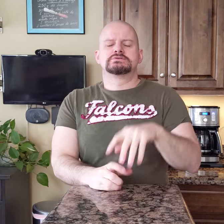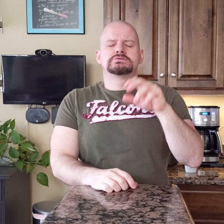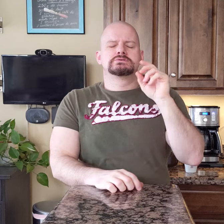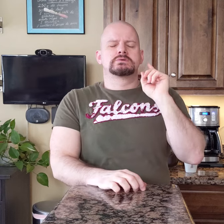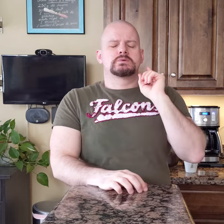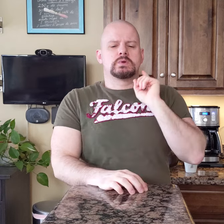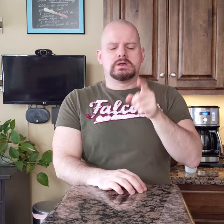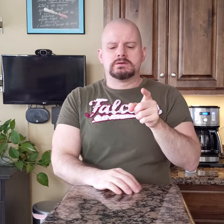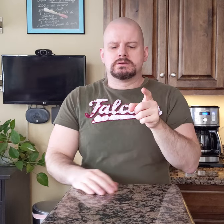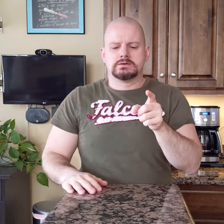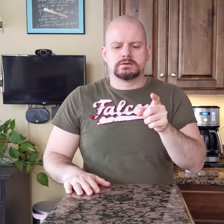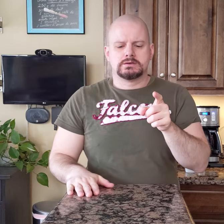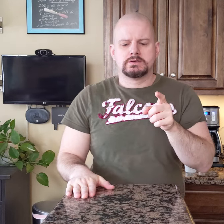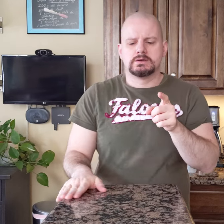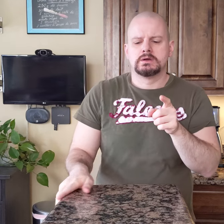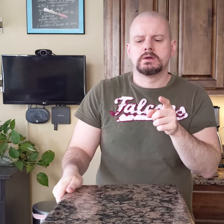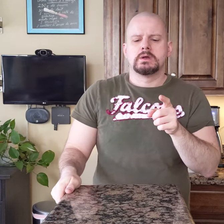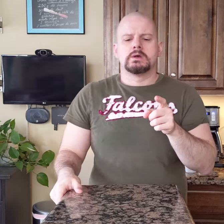Okay...